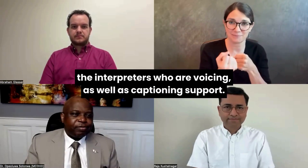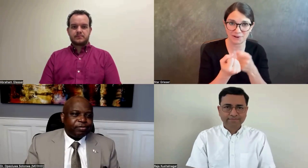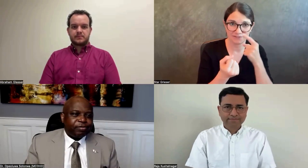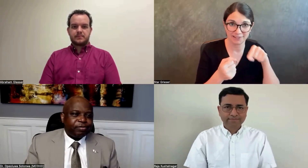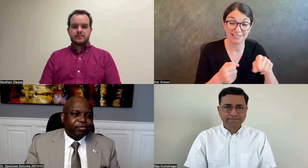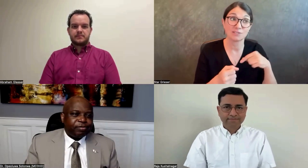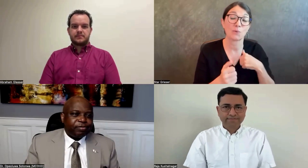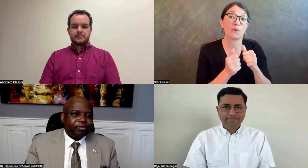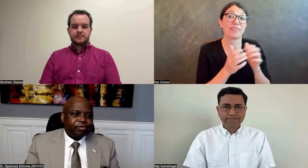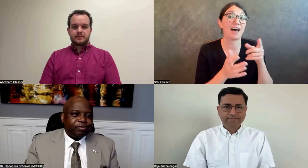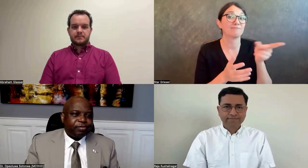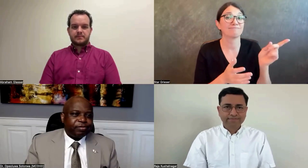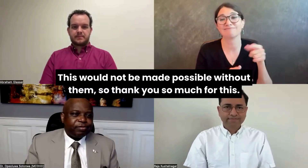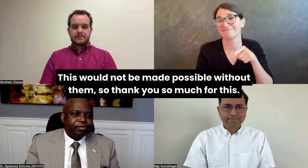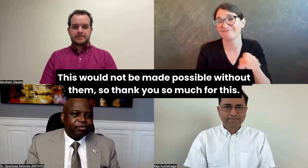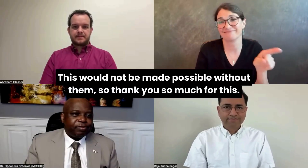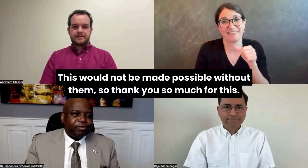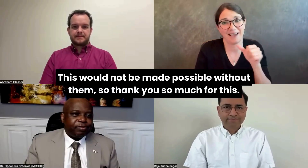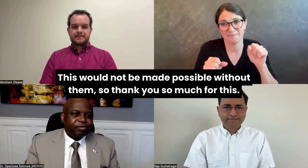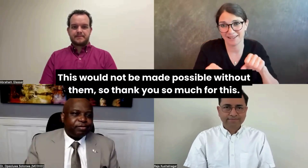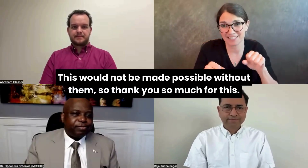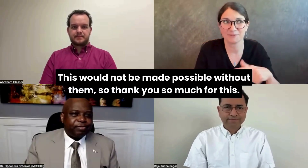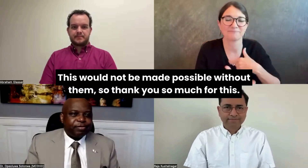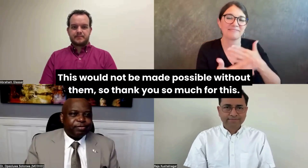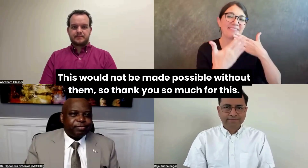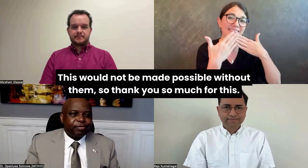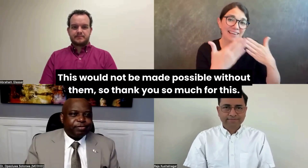This would not be made possible without them, so thank you so much for this.